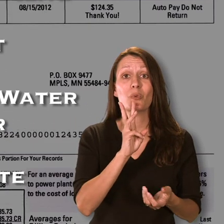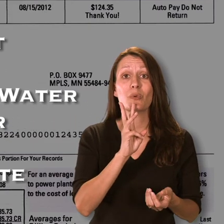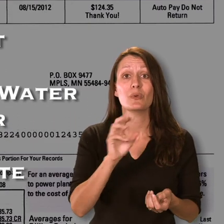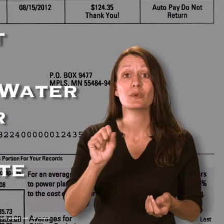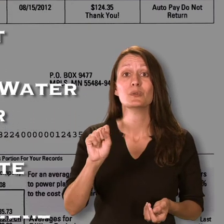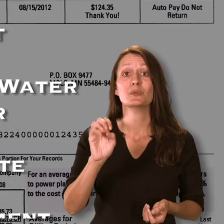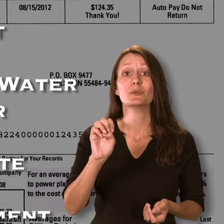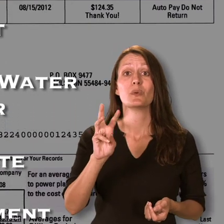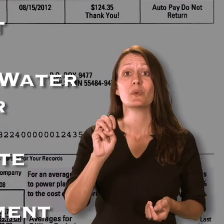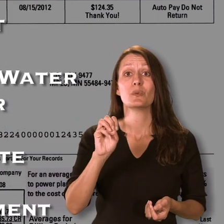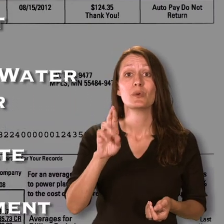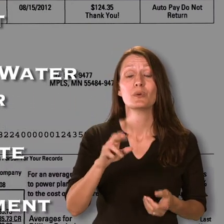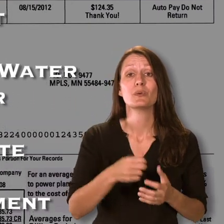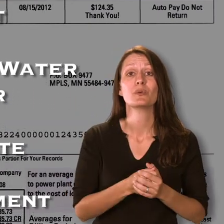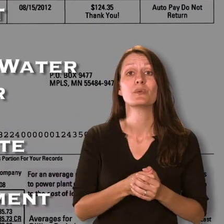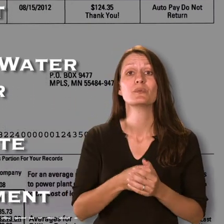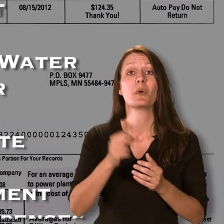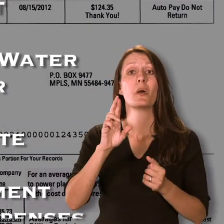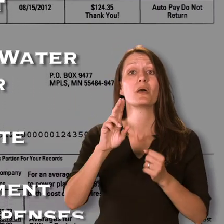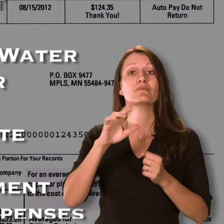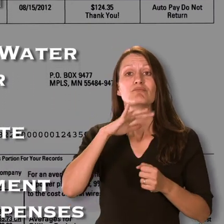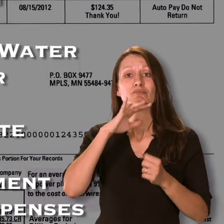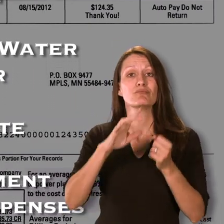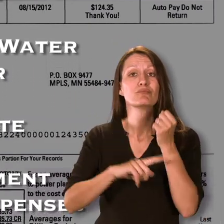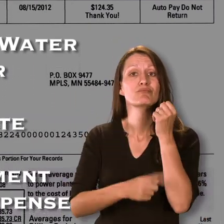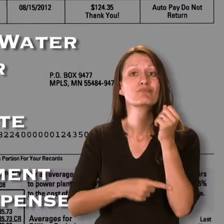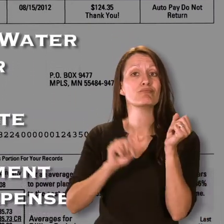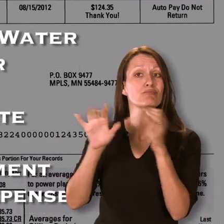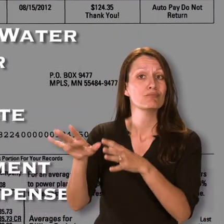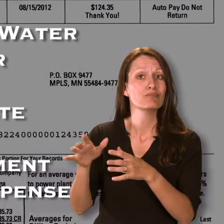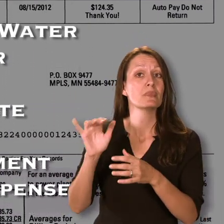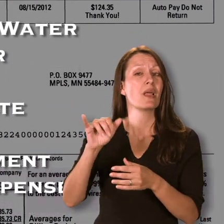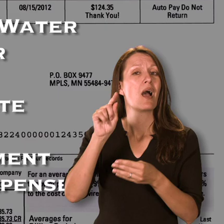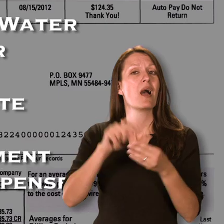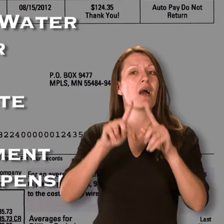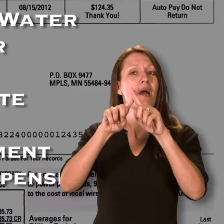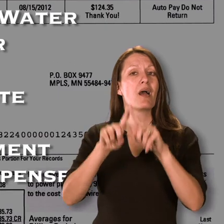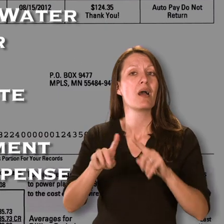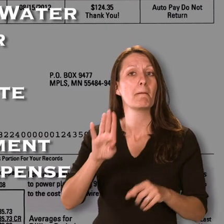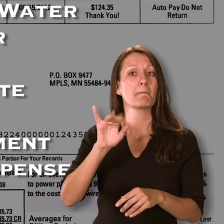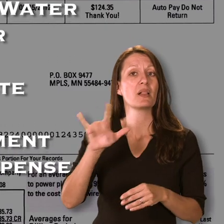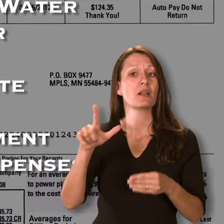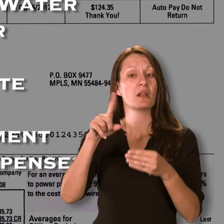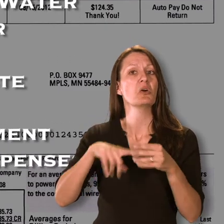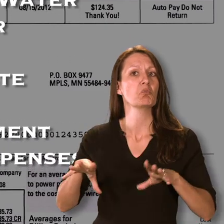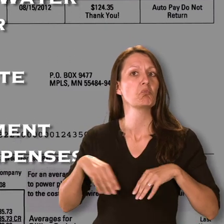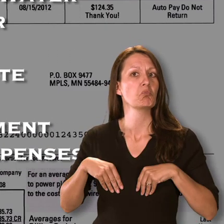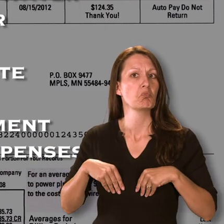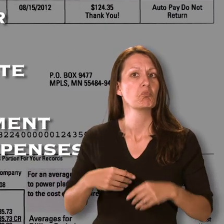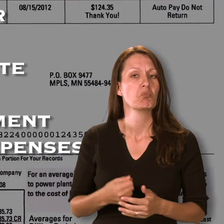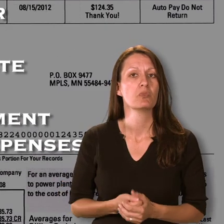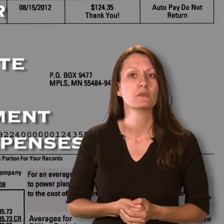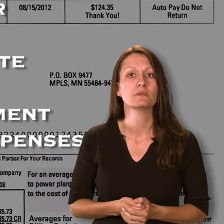electric, gas, water or sewer services or solid waste disposal.